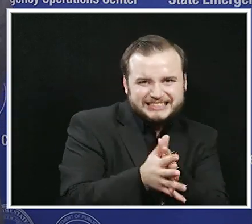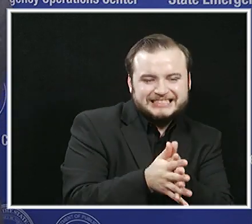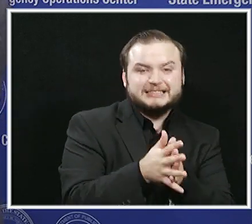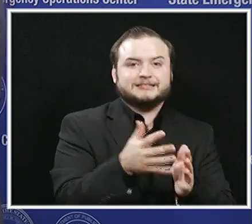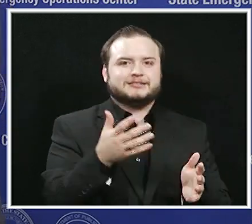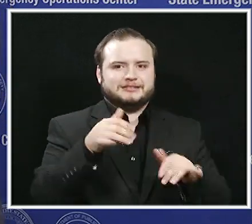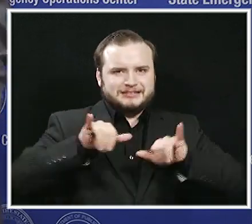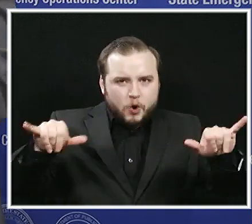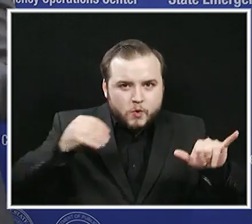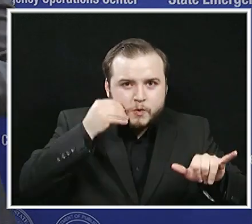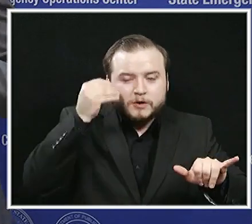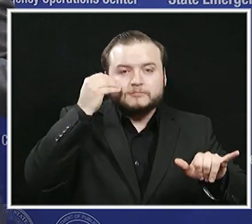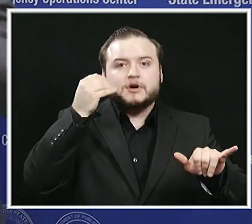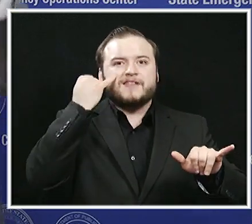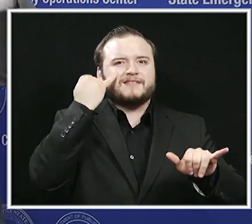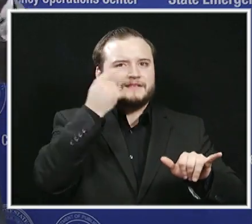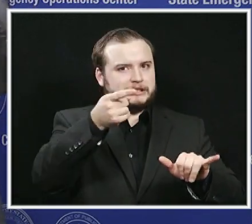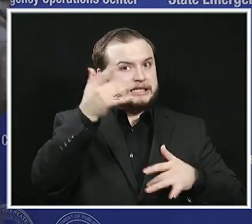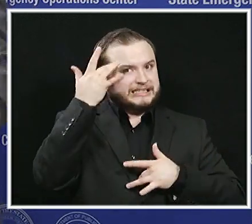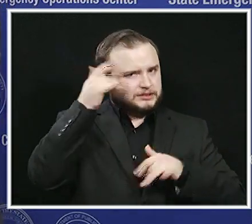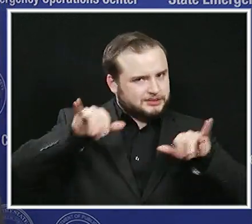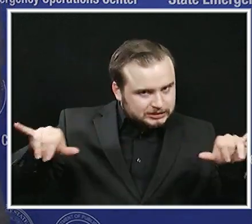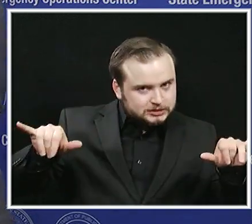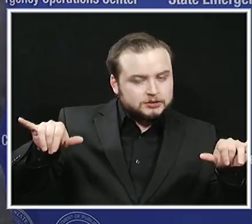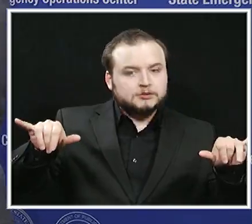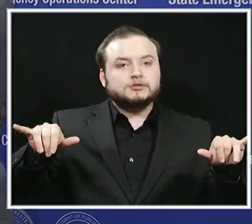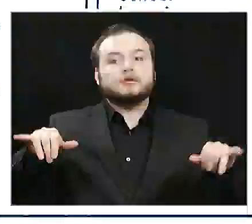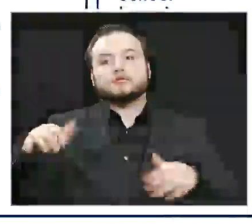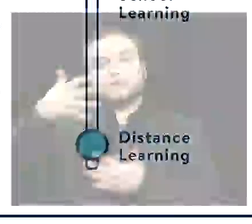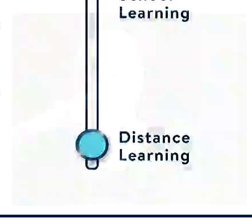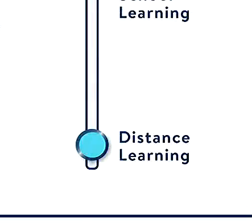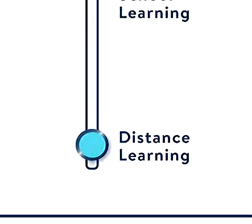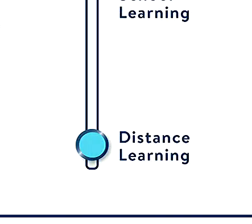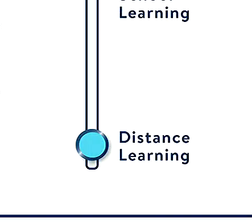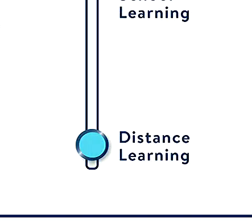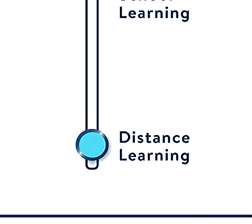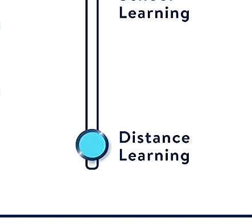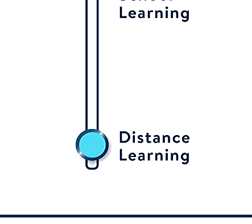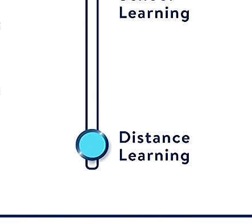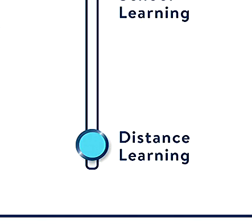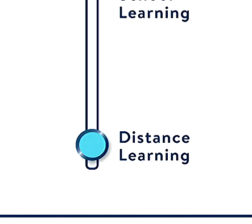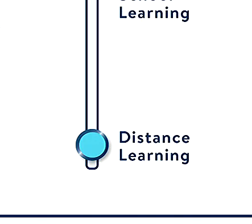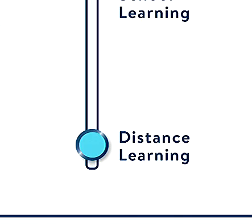The bottom safe practices are the foundation to make this work. Washing hands, staying home when sick, social distancing, and wear a mask.